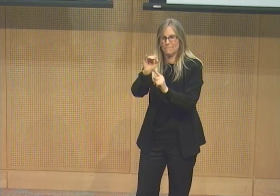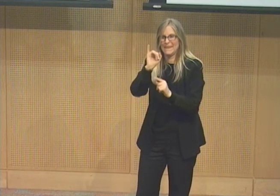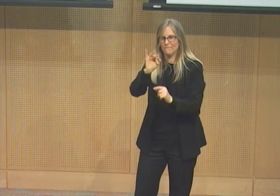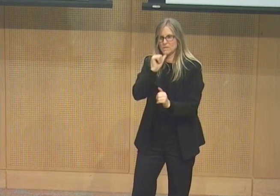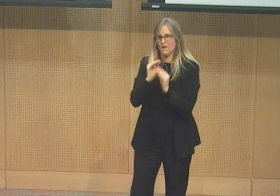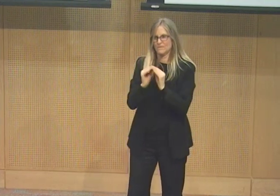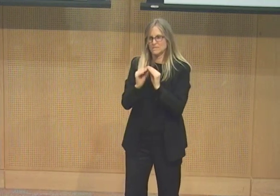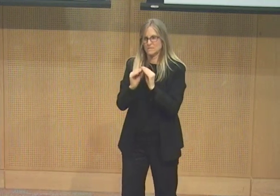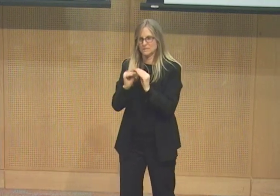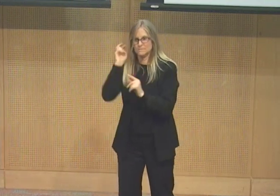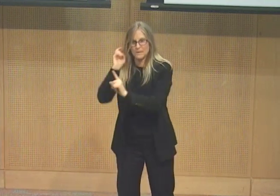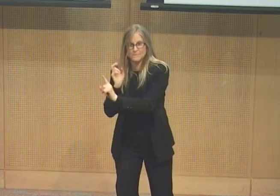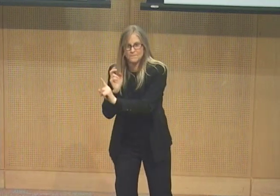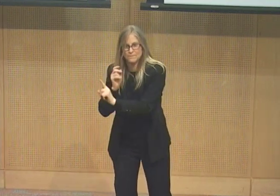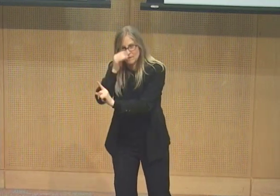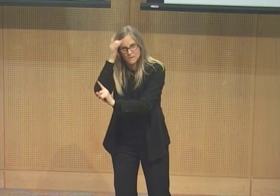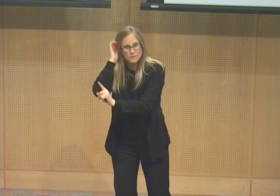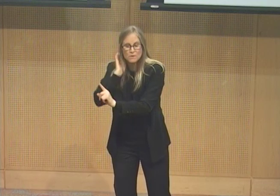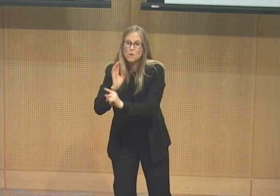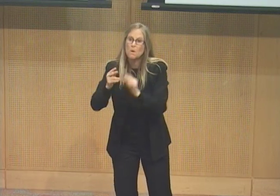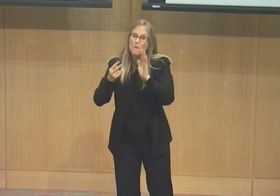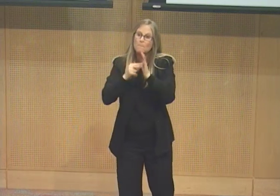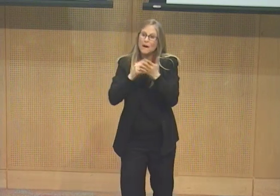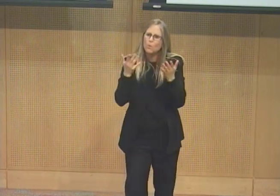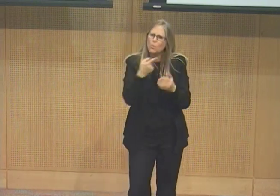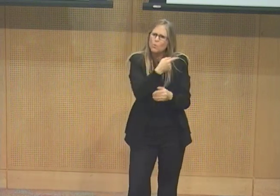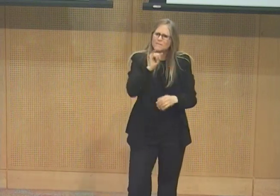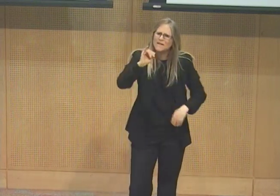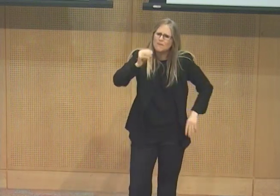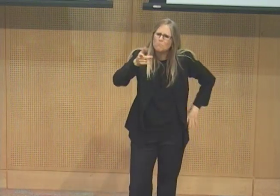because of her inability to hear while she was in prison,